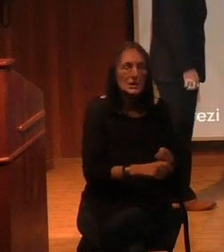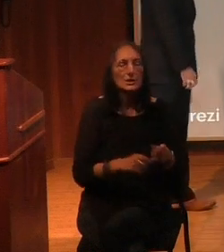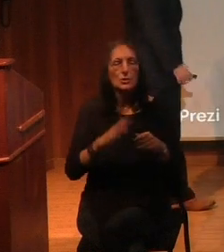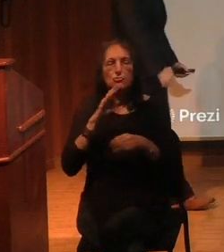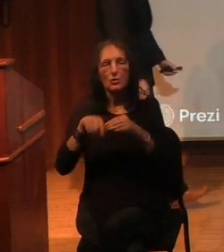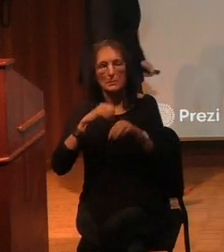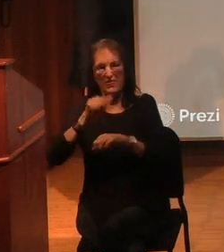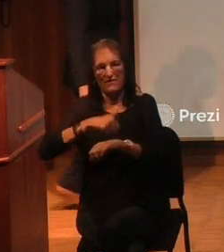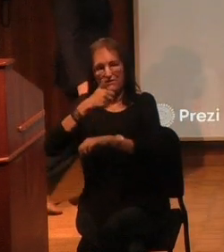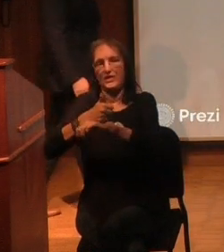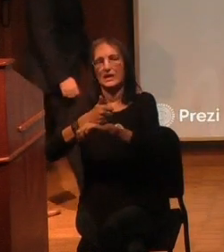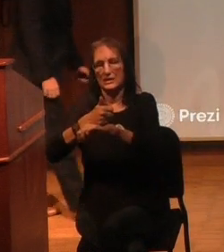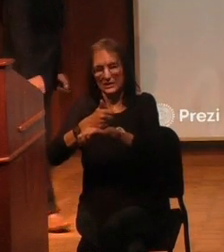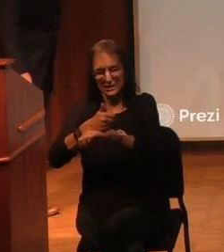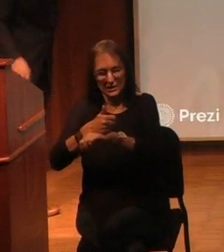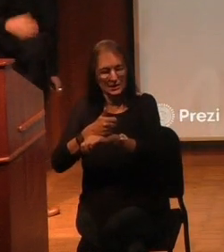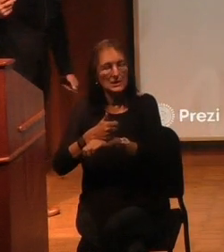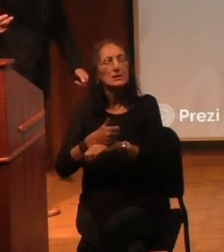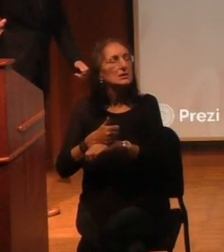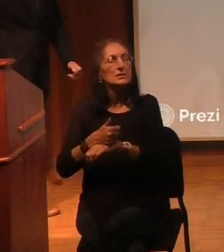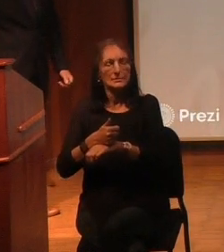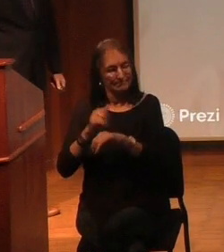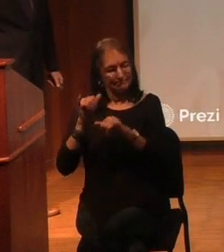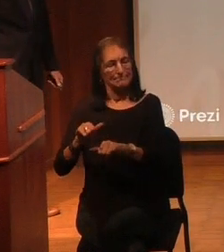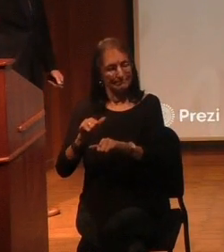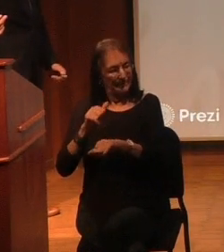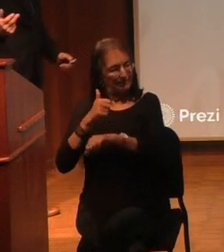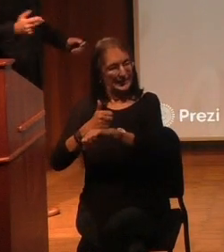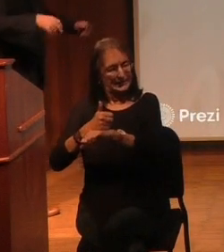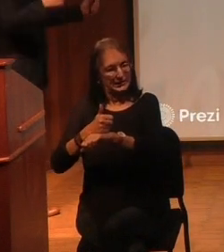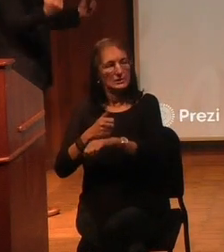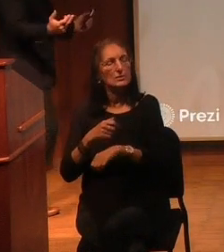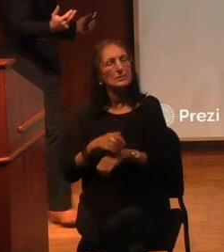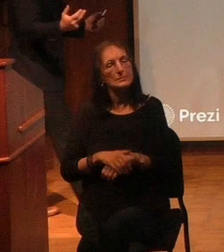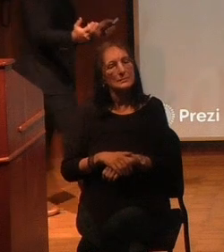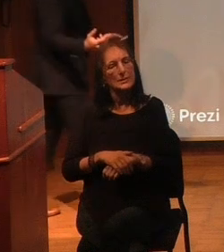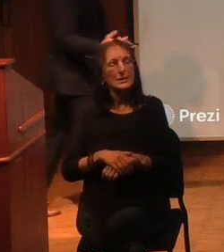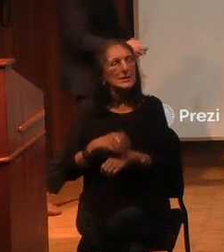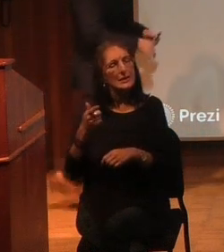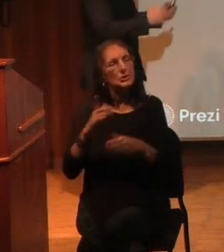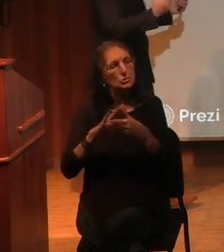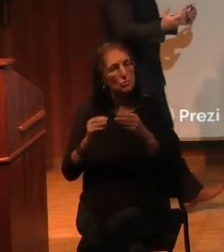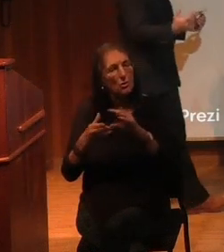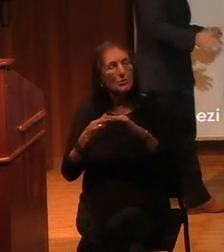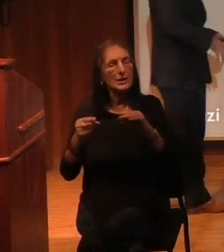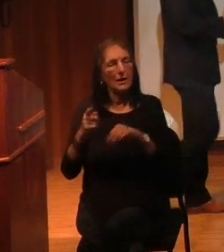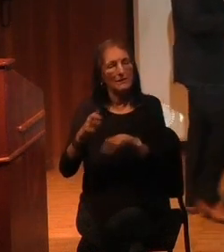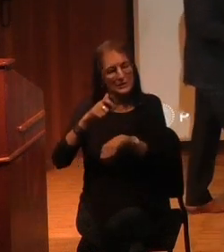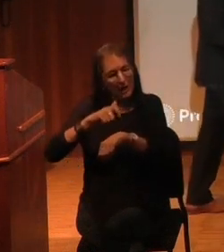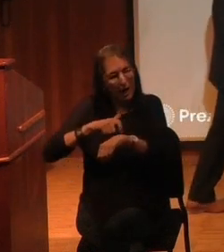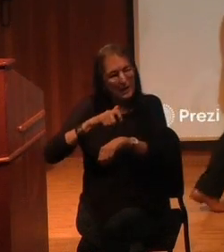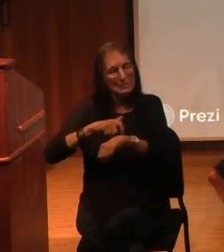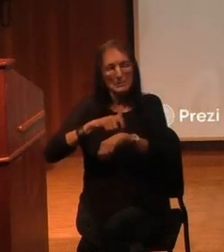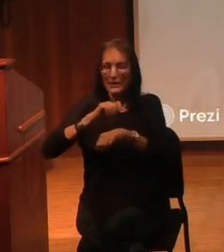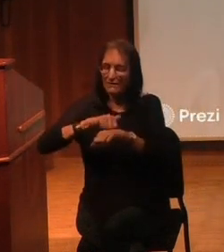The Fixed Timeline, like I said, it is a story of time being a fixed construct.